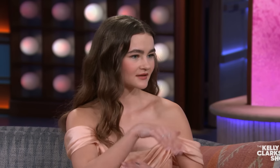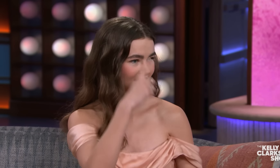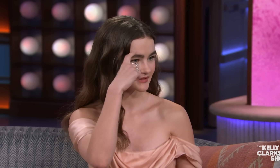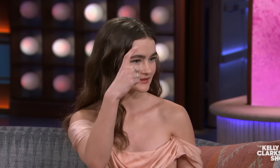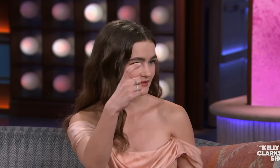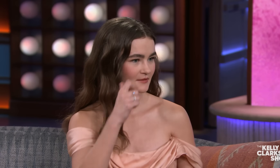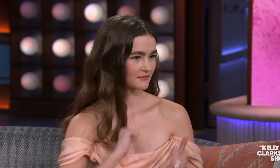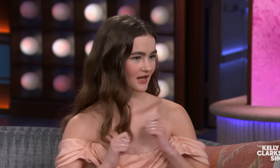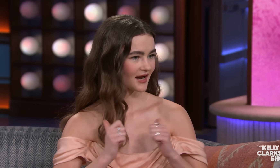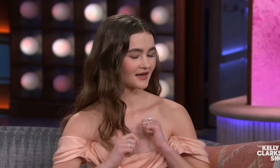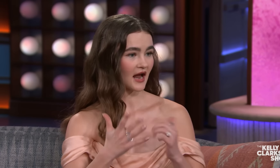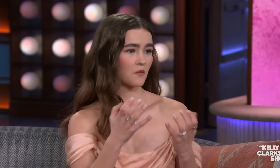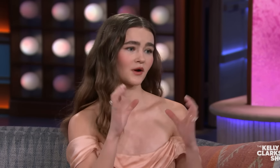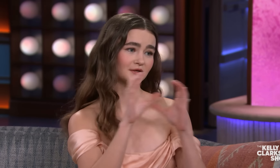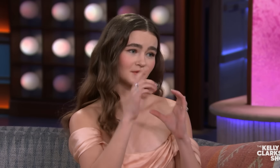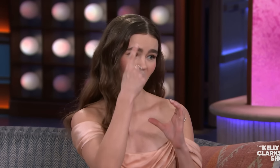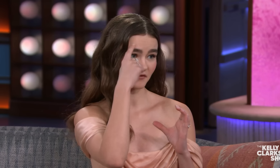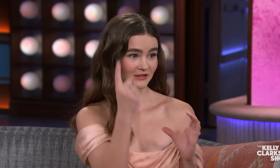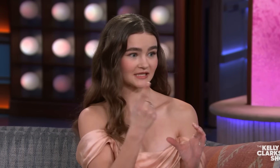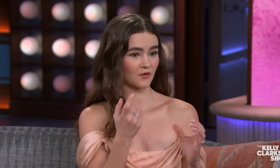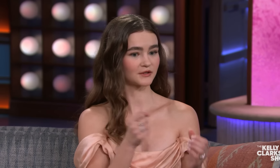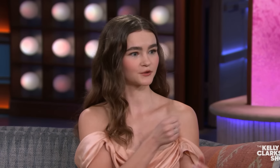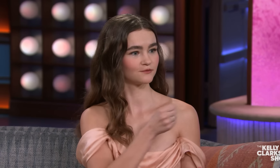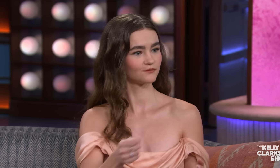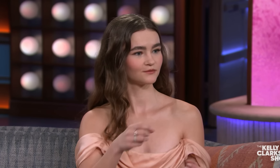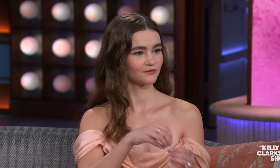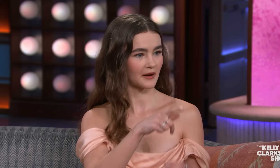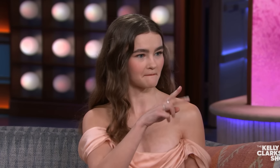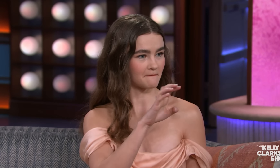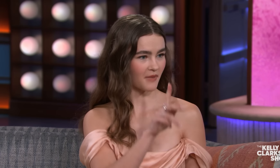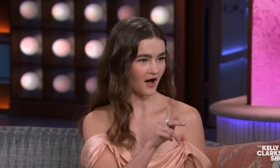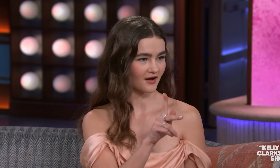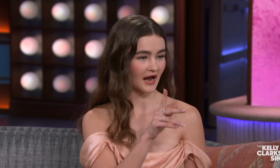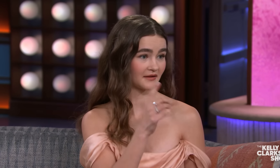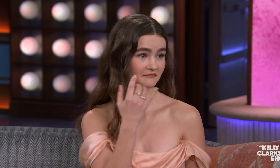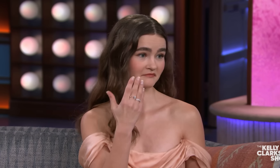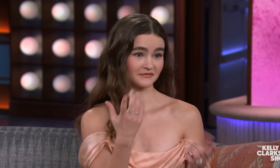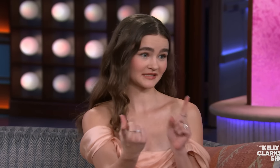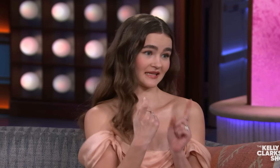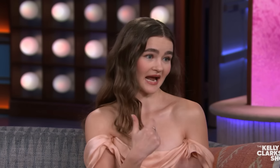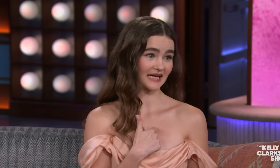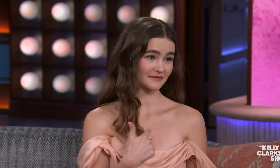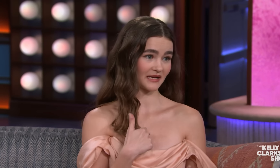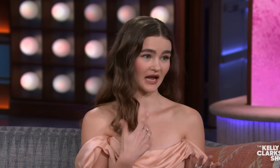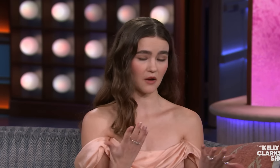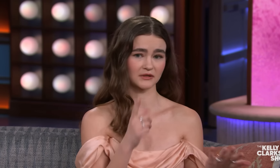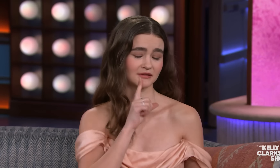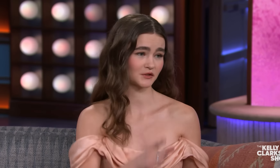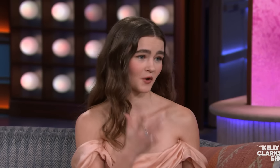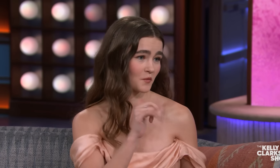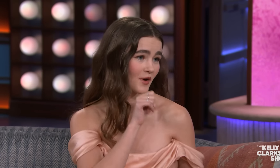(gun clanking) Bingo. (gun cocking) (whispers) Put that back.